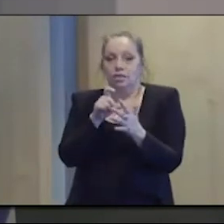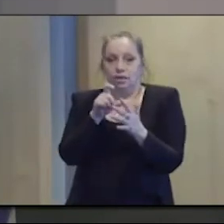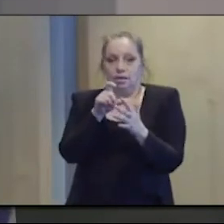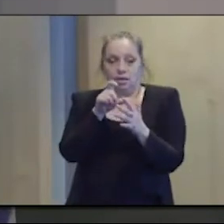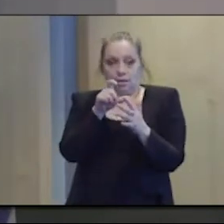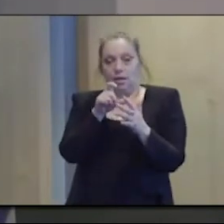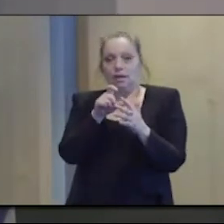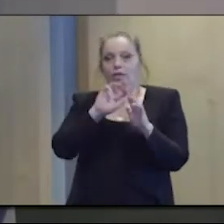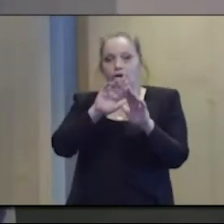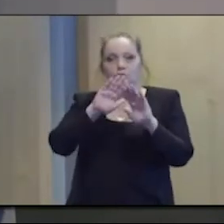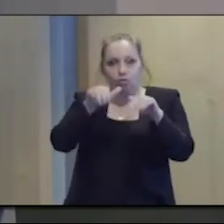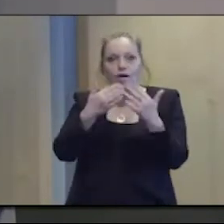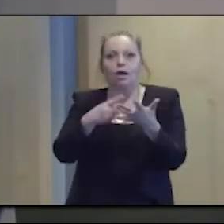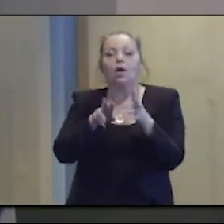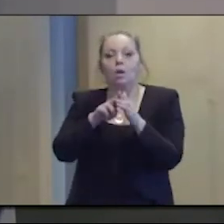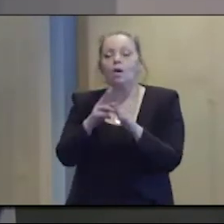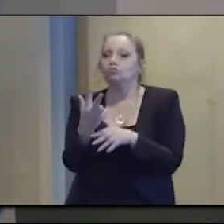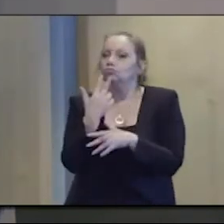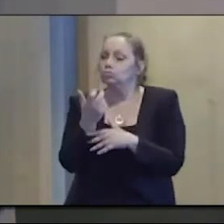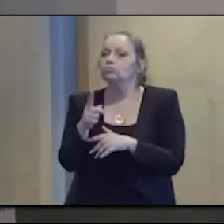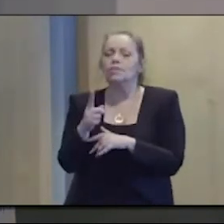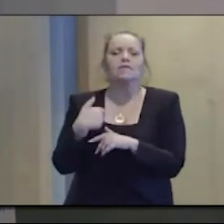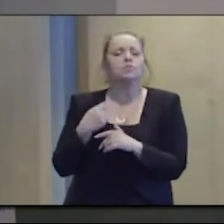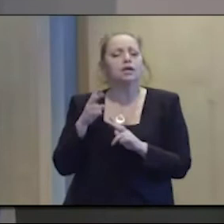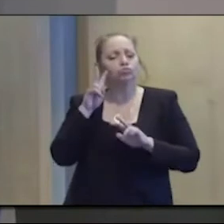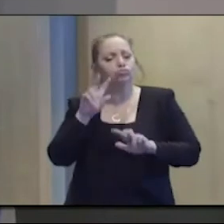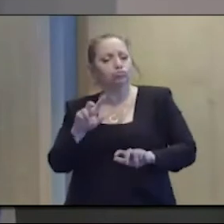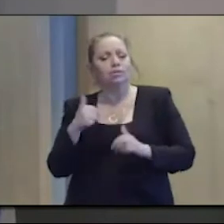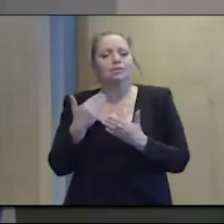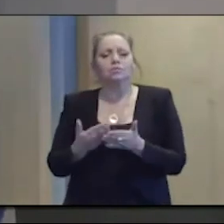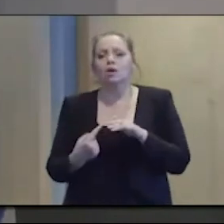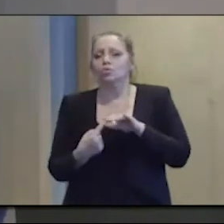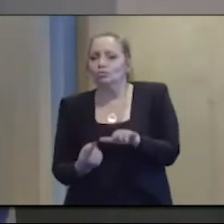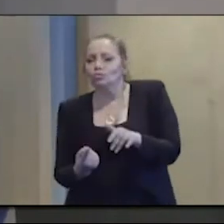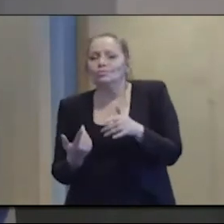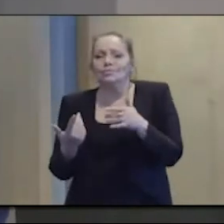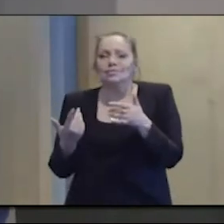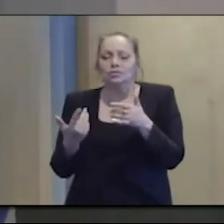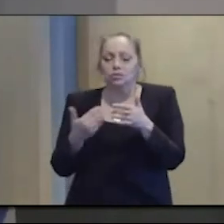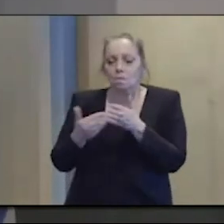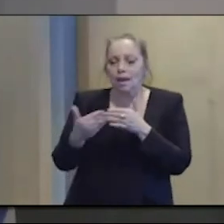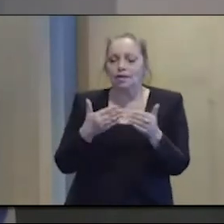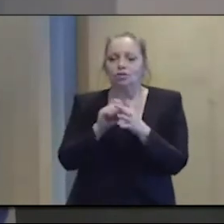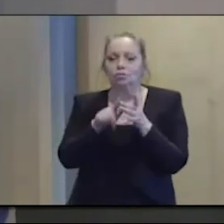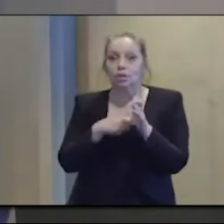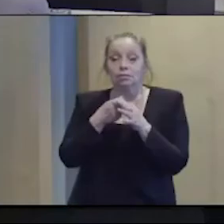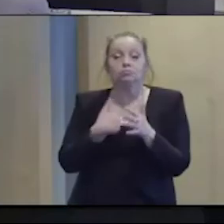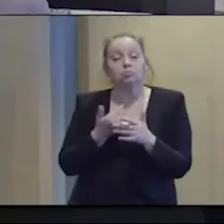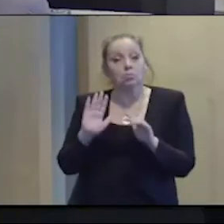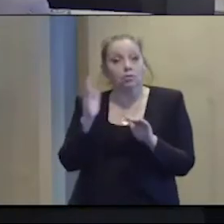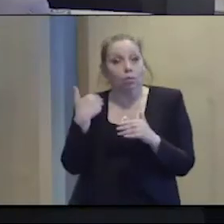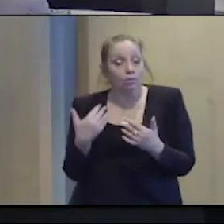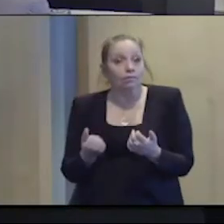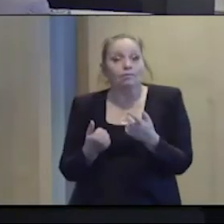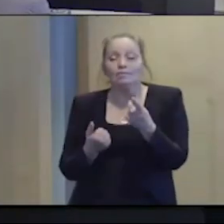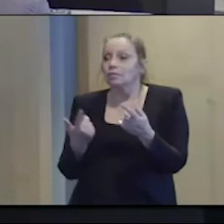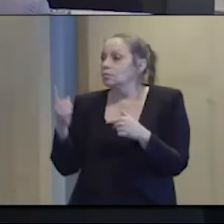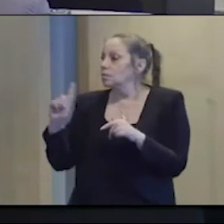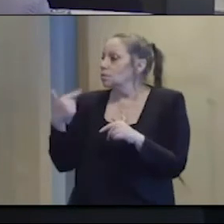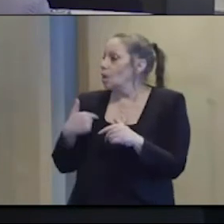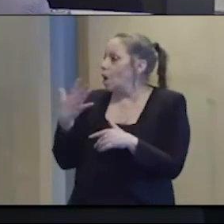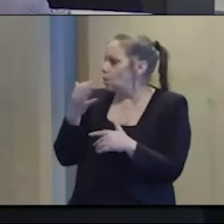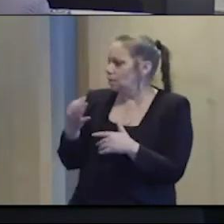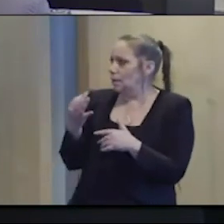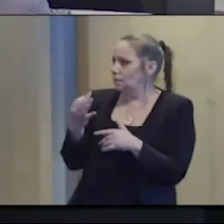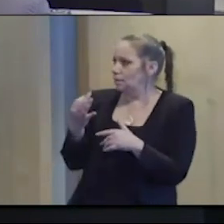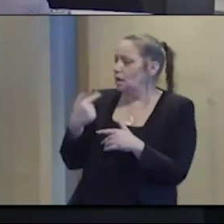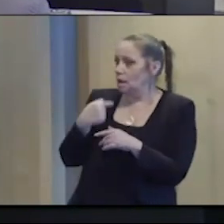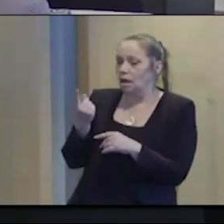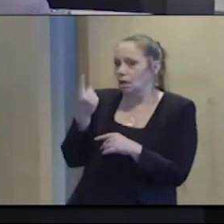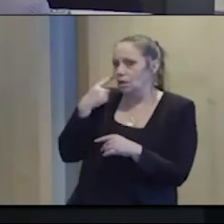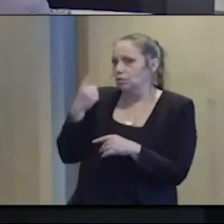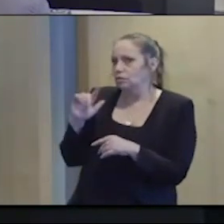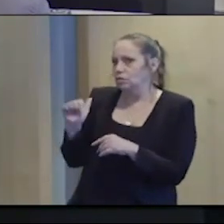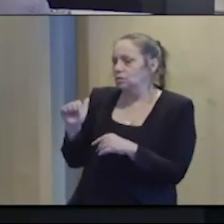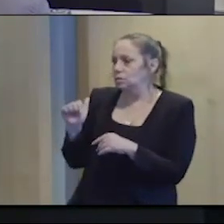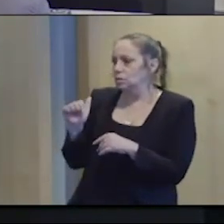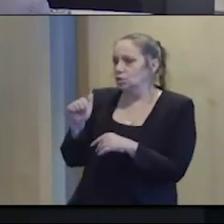providers has been exploring demand response for a long time to manage peak. I heard that Germany